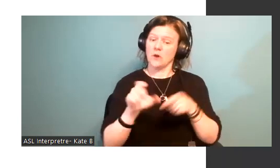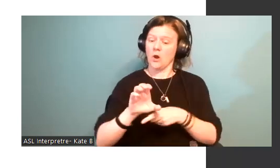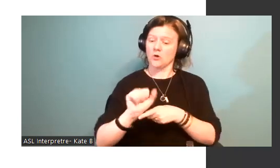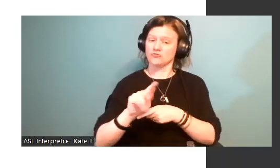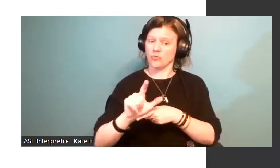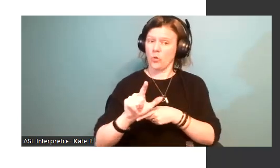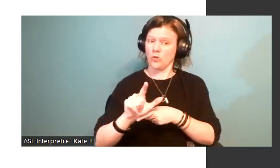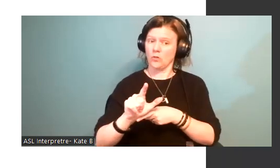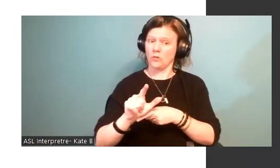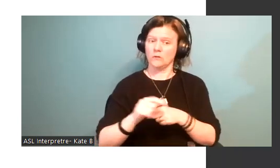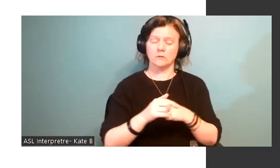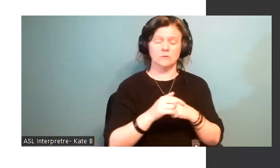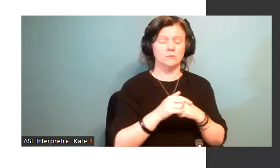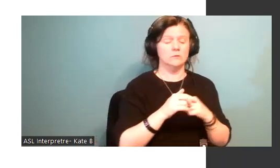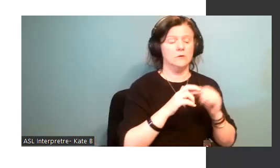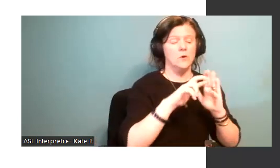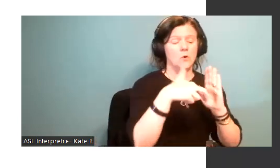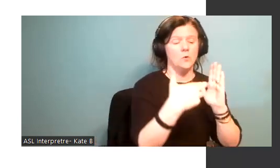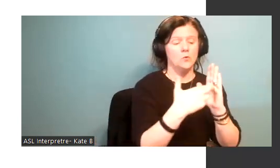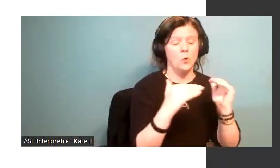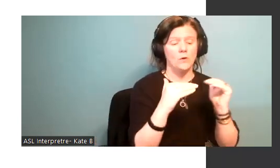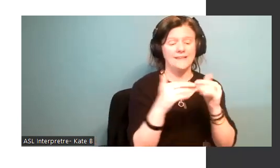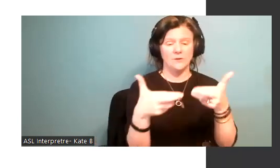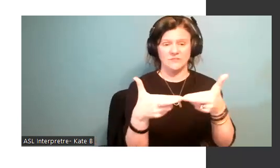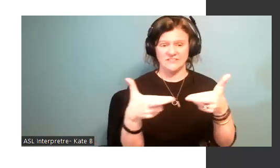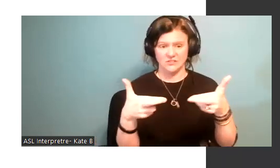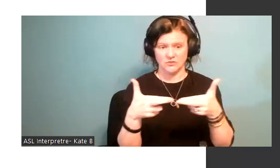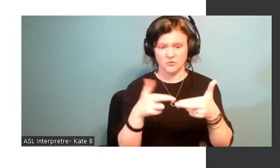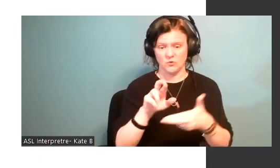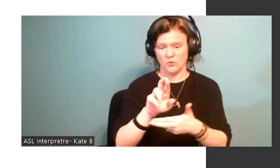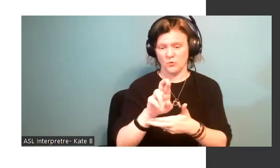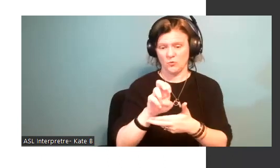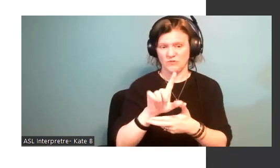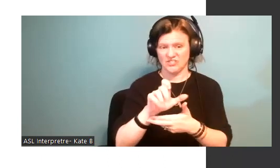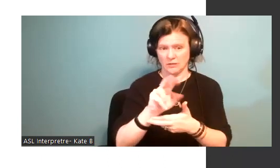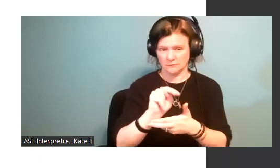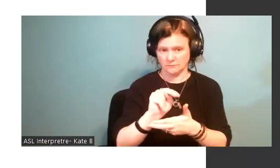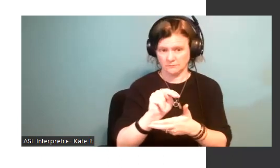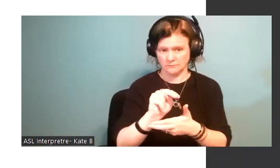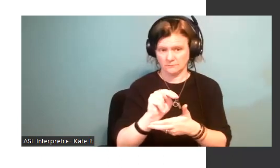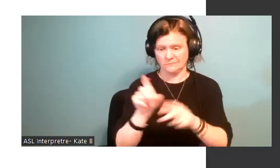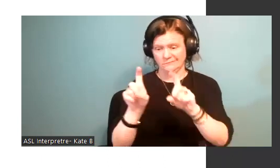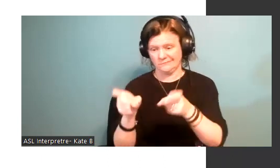panel with ARIA. This is from the Mozilla